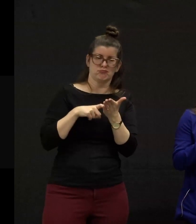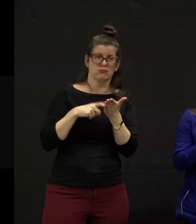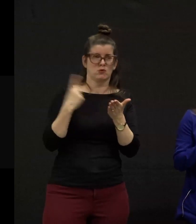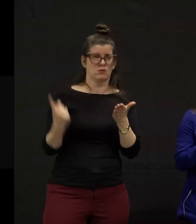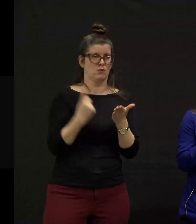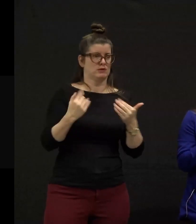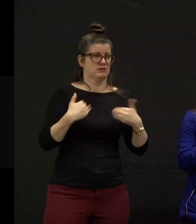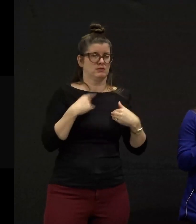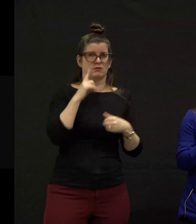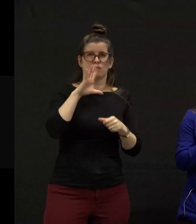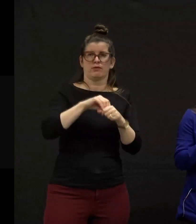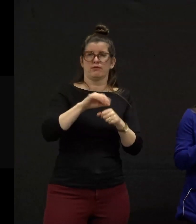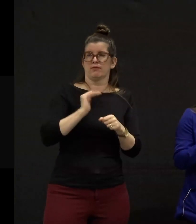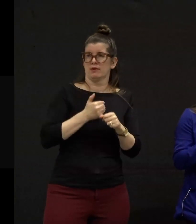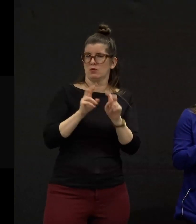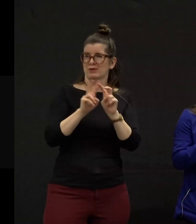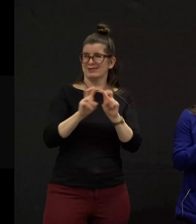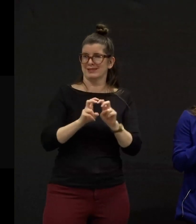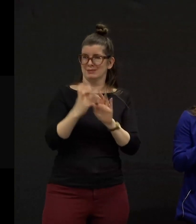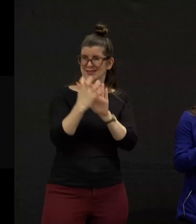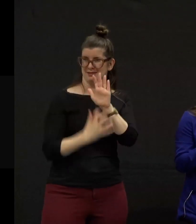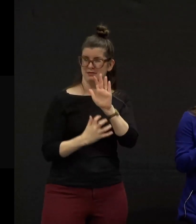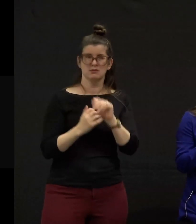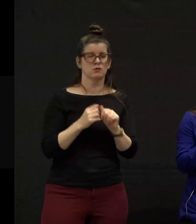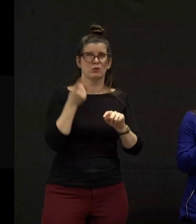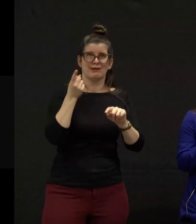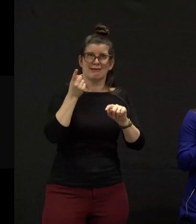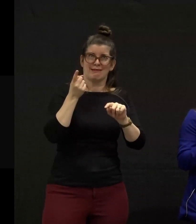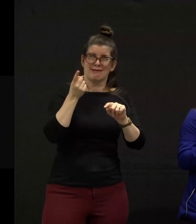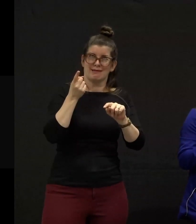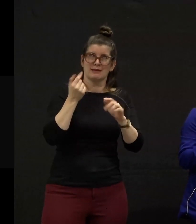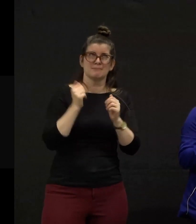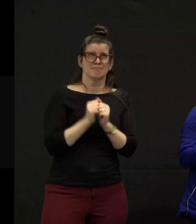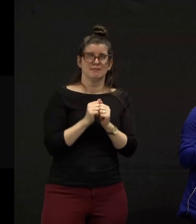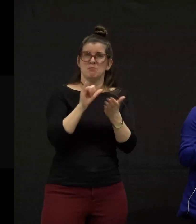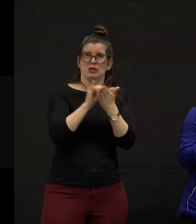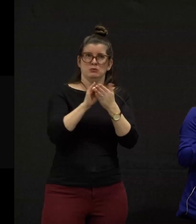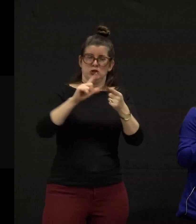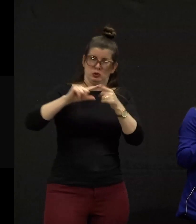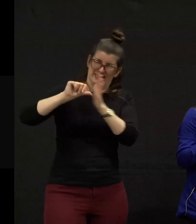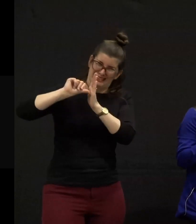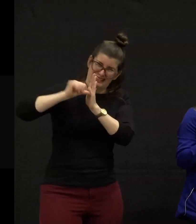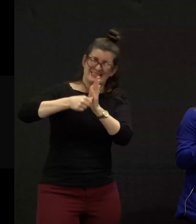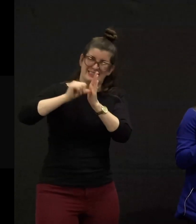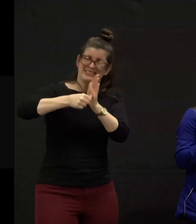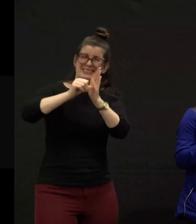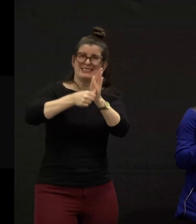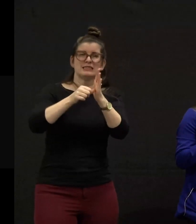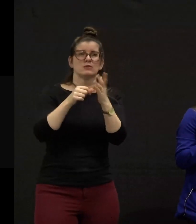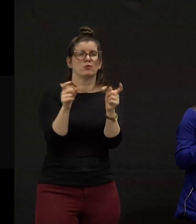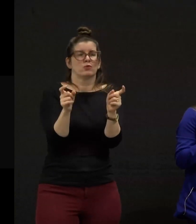in these assessments. And we can't emphasize enough how important it is to review the history of the child.